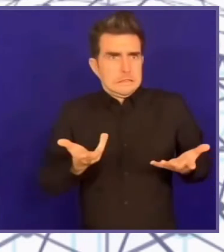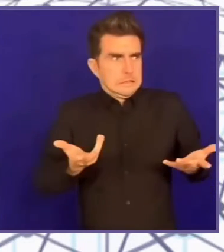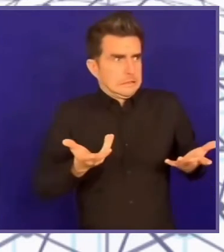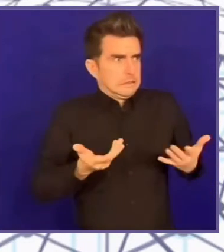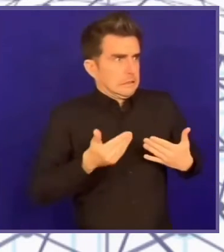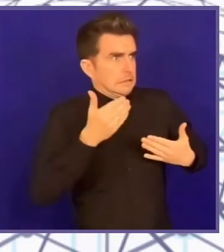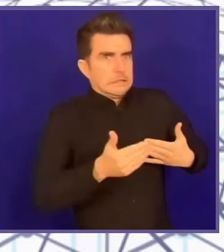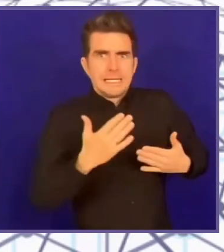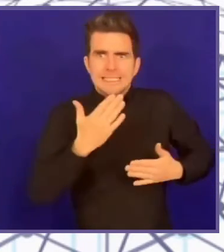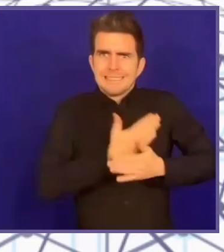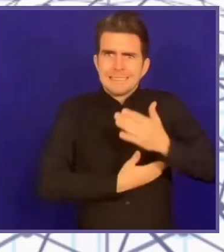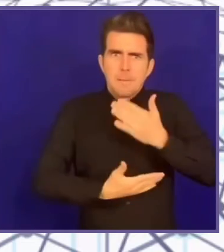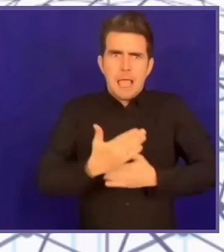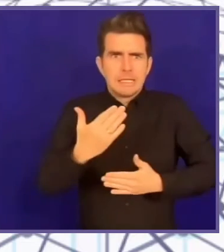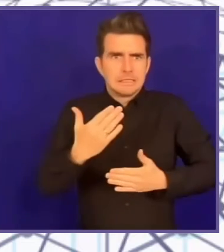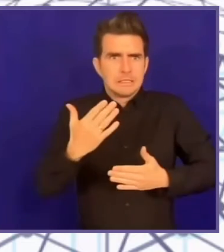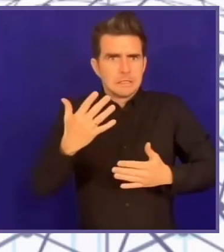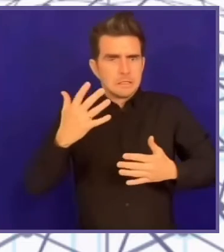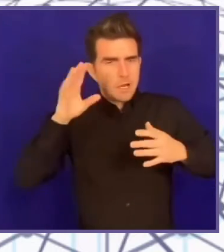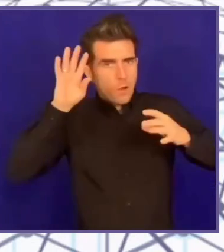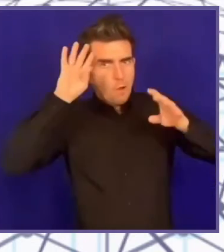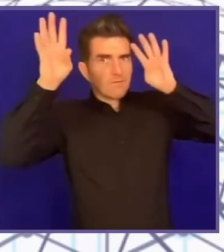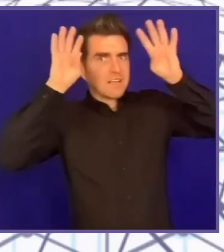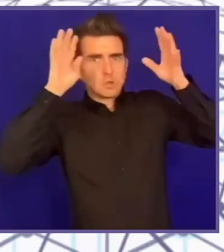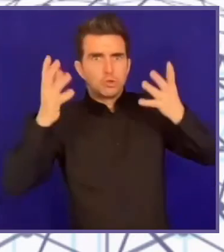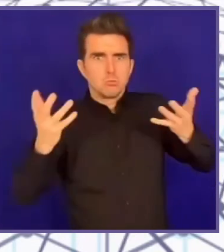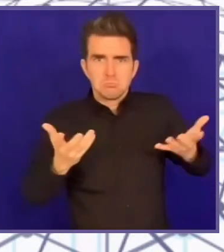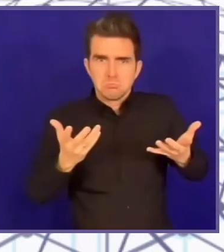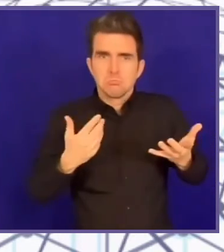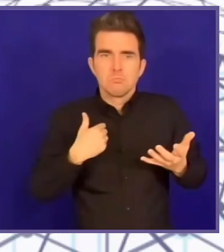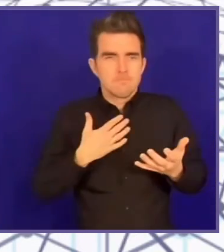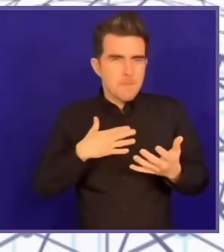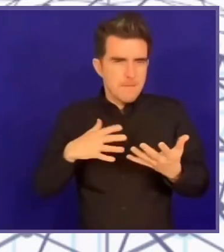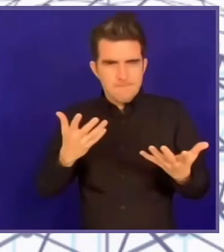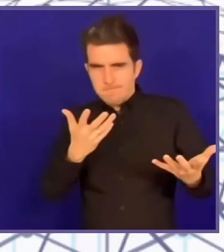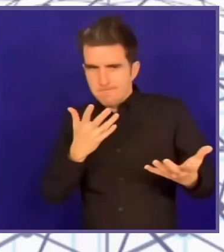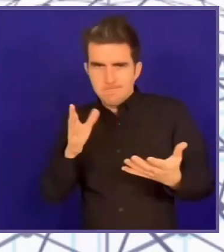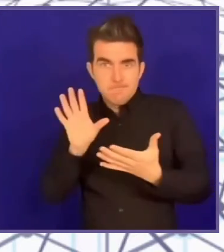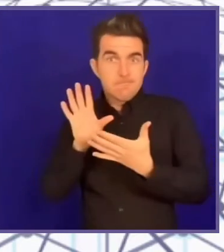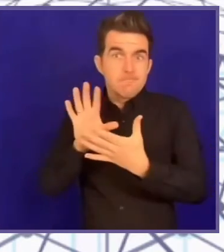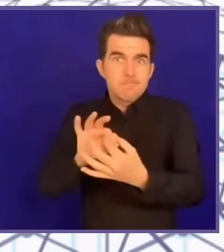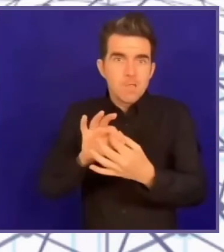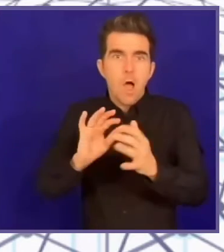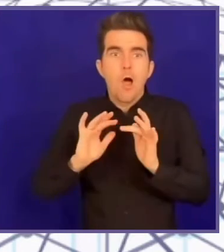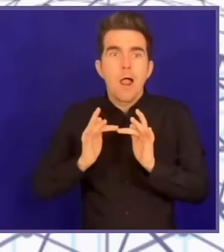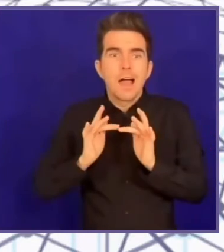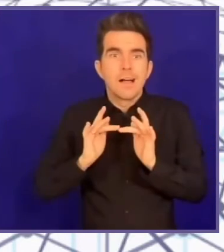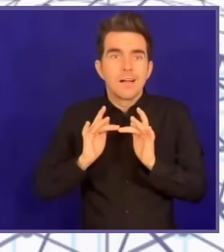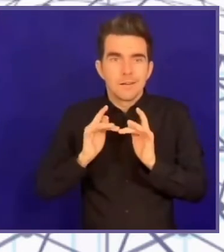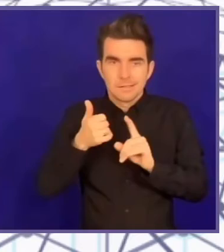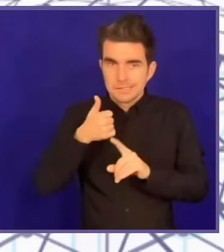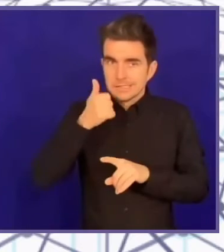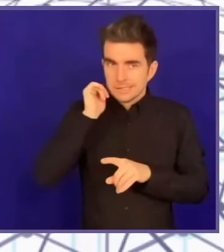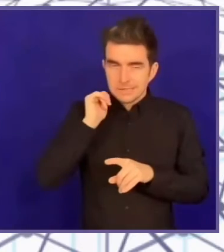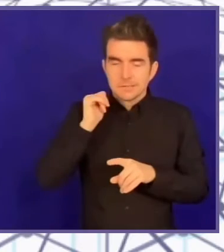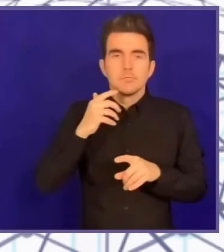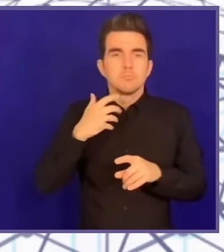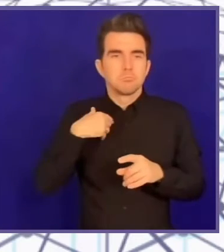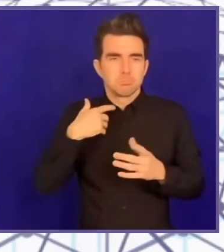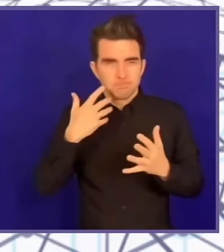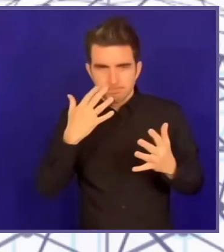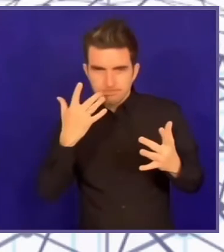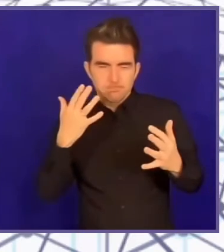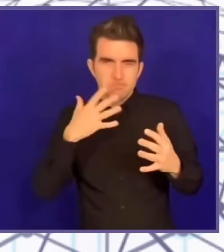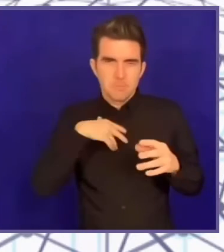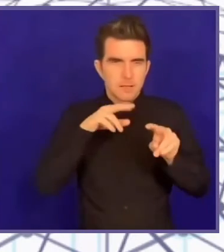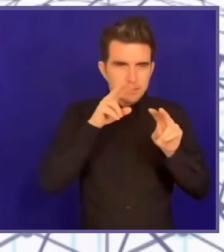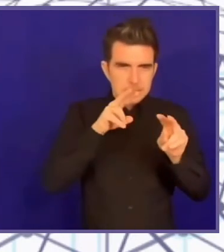talks and I was overjoyed to hear all the good work happening worldwide.